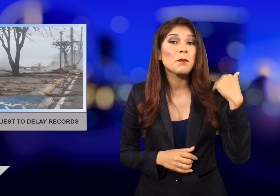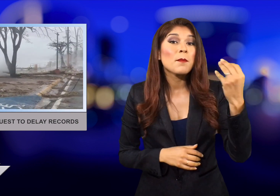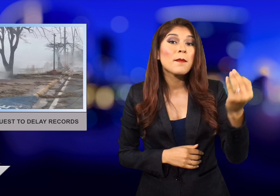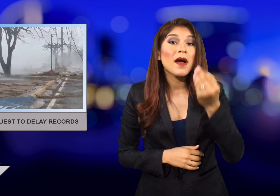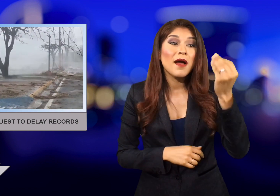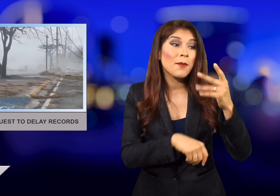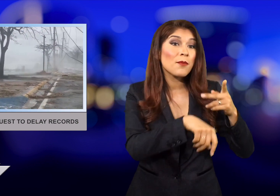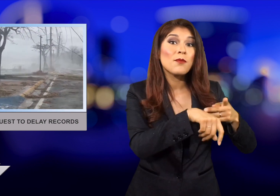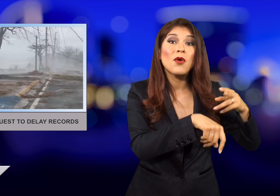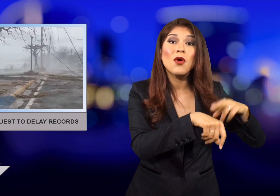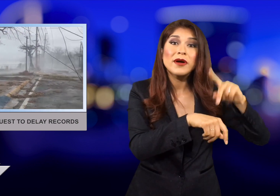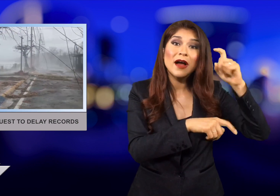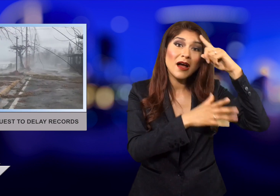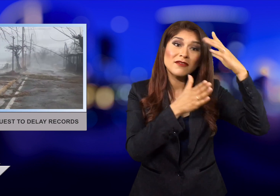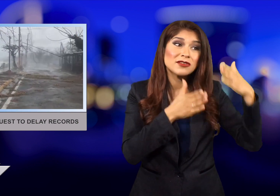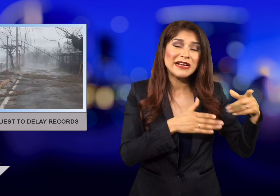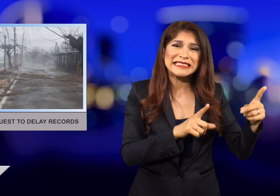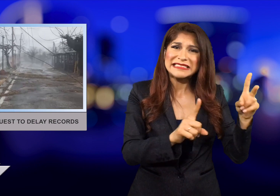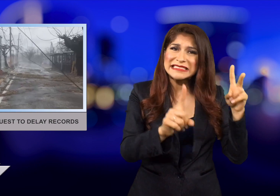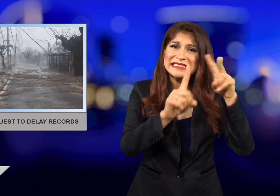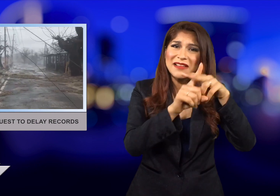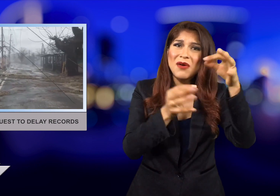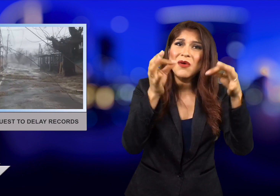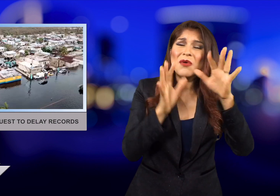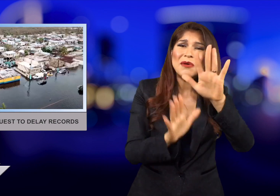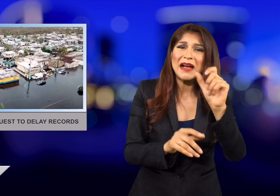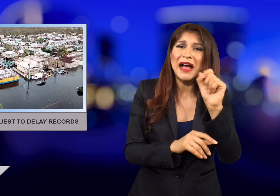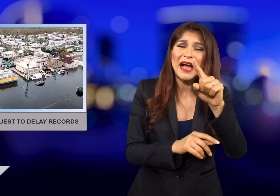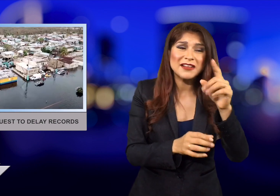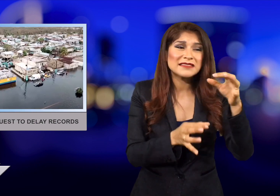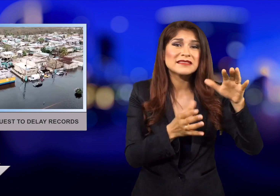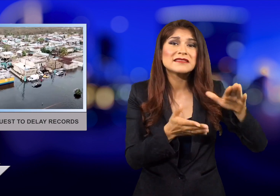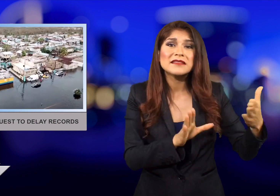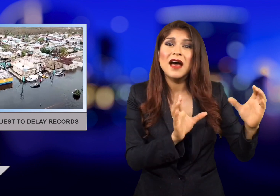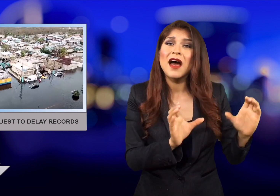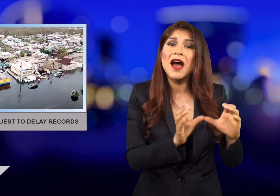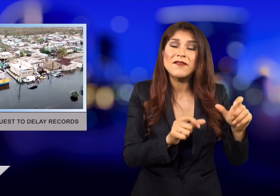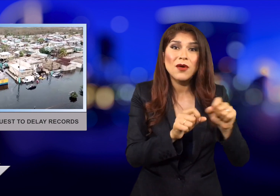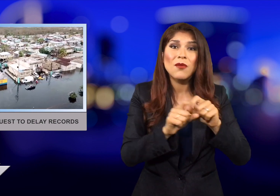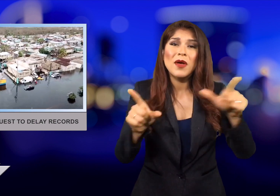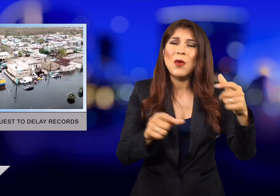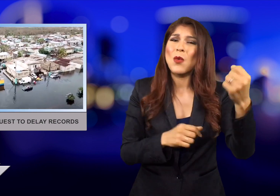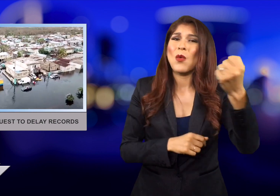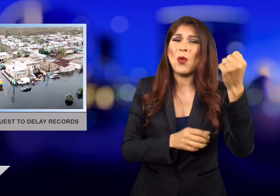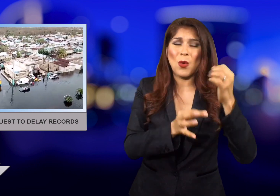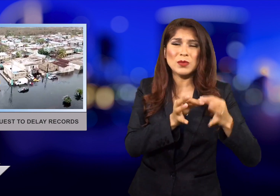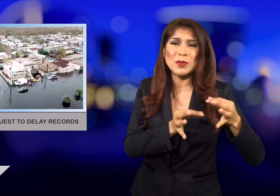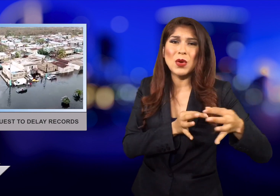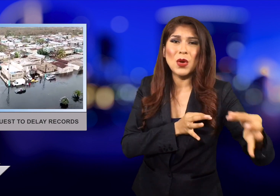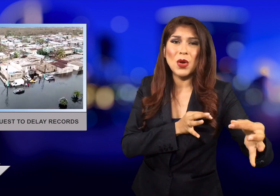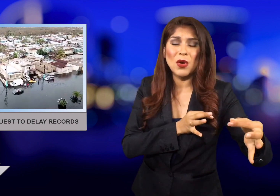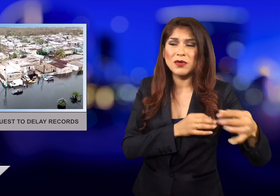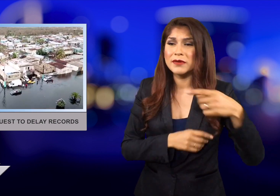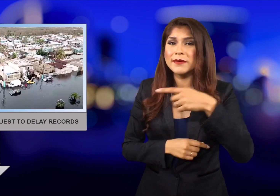The Puerto Rican government filed a motion Monday to delay the release of death certificates